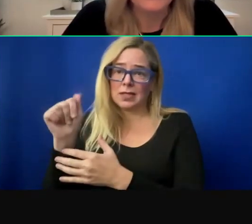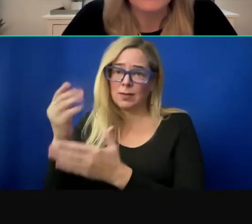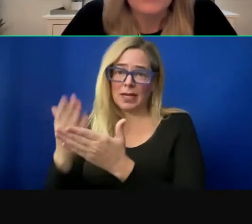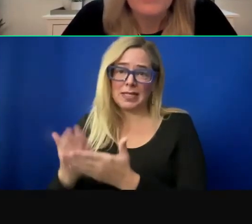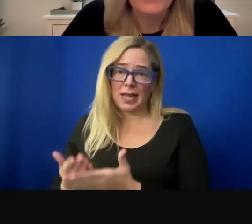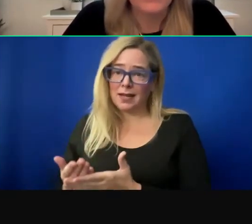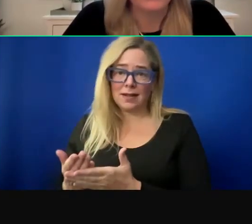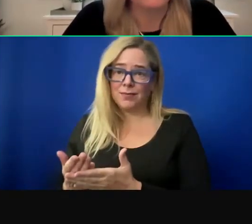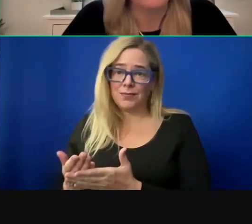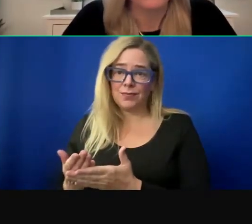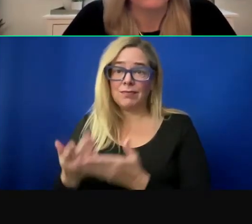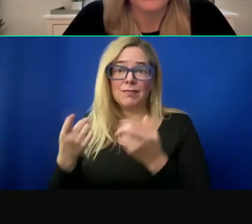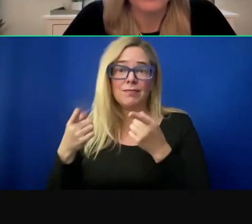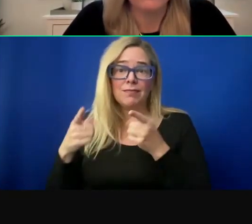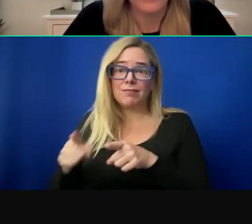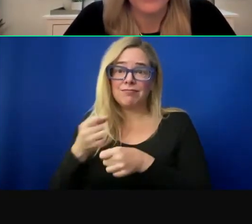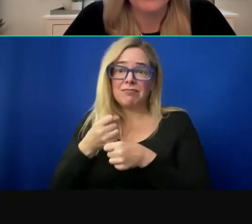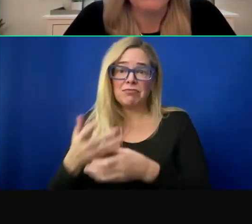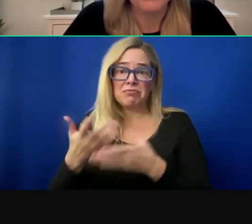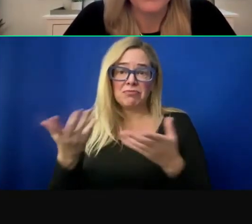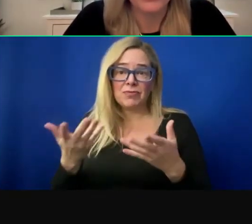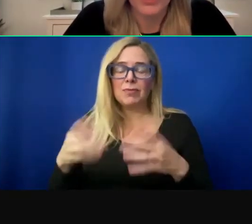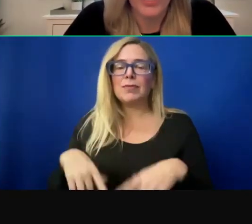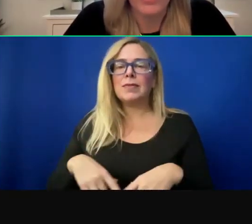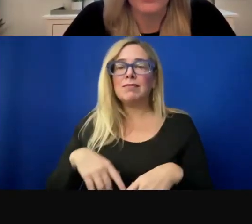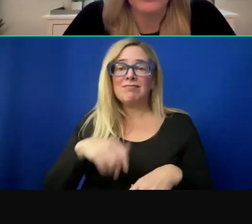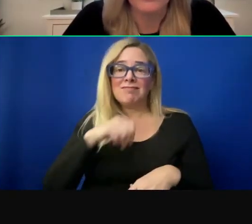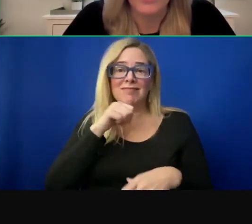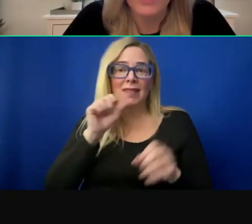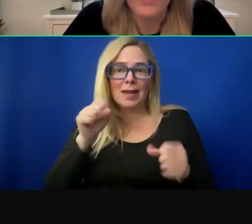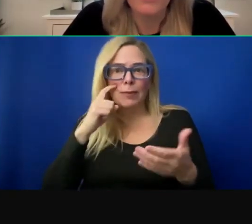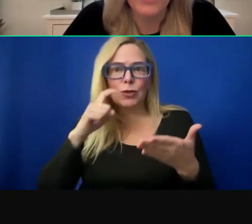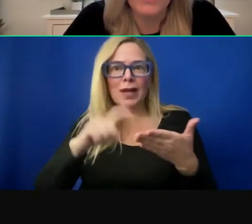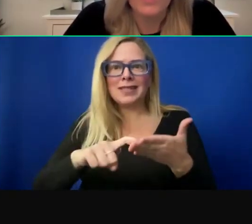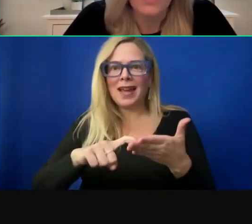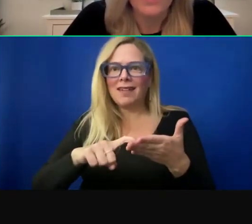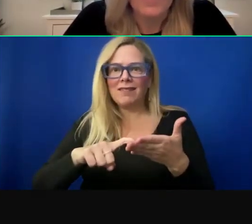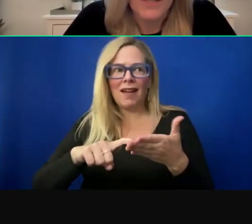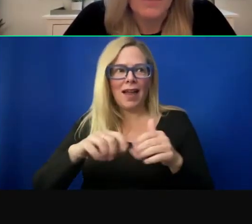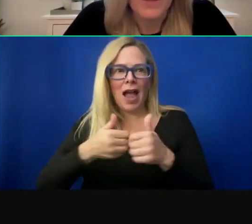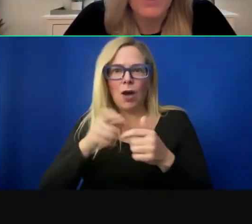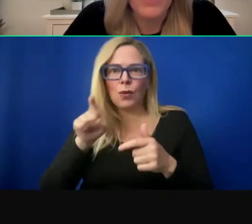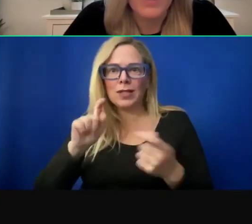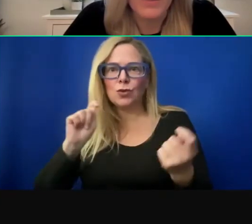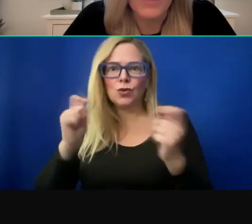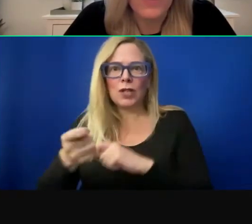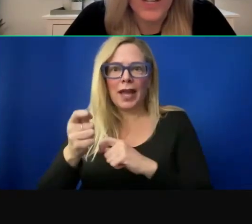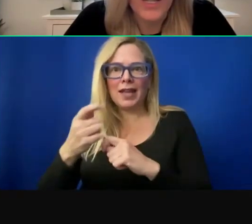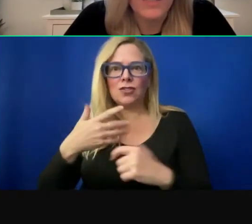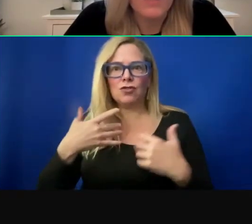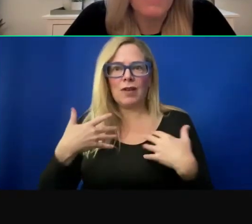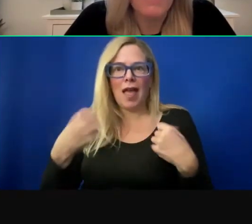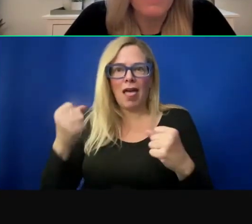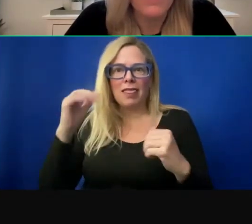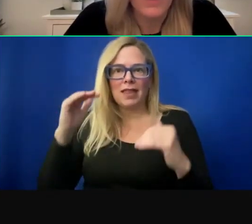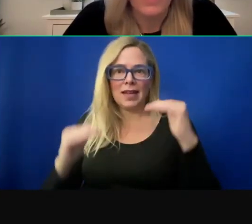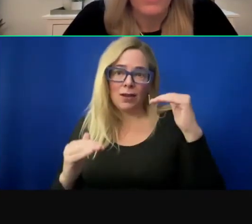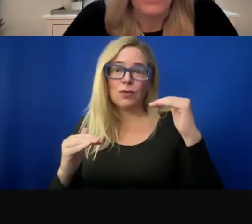the inability to identify and change the health inequities that people with disabilities face.